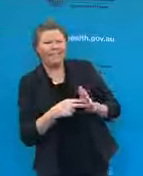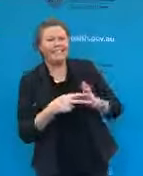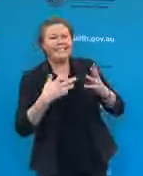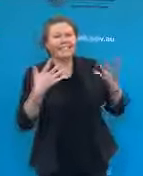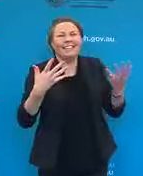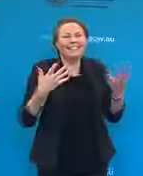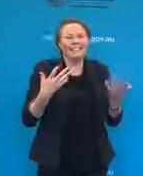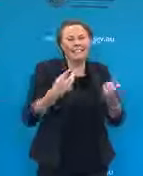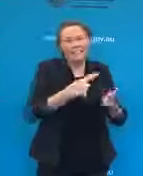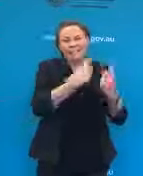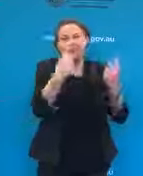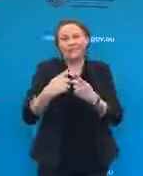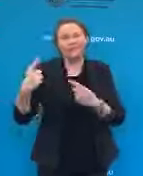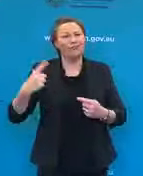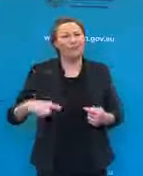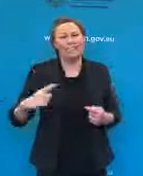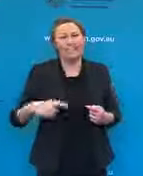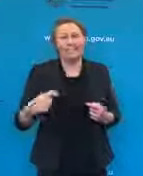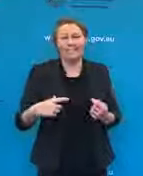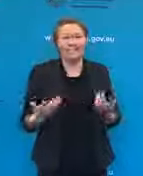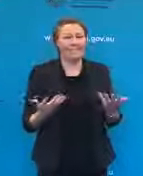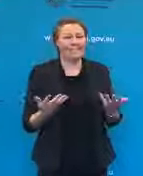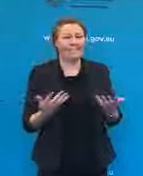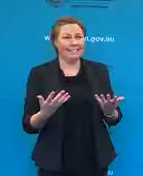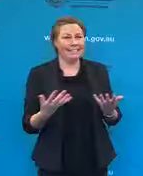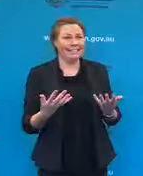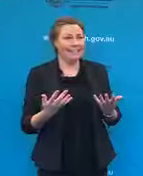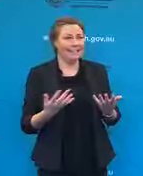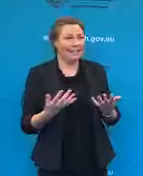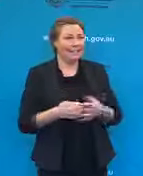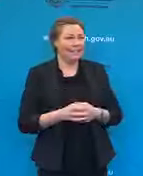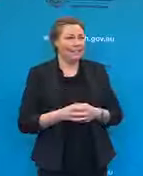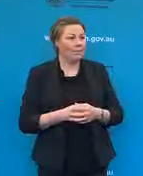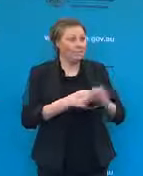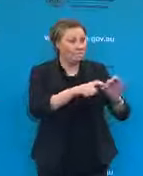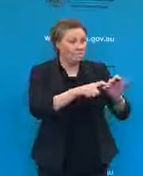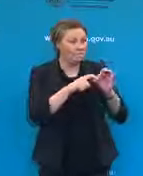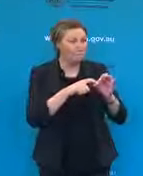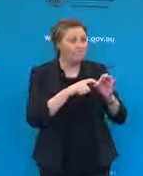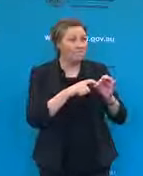be the capacity fit, physically to localize the outbreak. Reporter: But we could see those kind of stricter lockdowns?